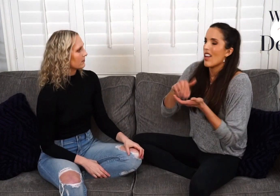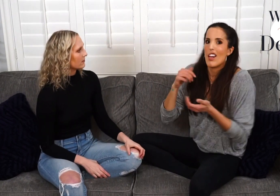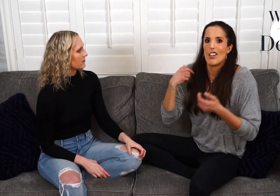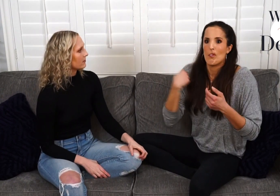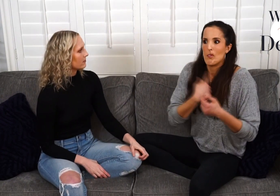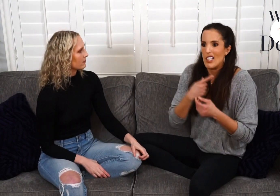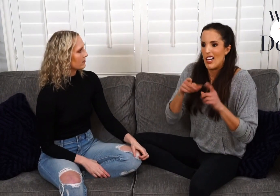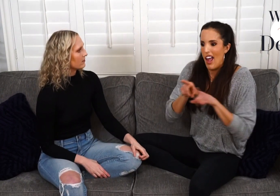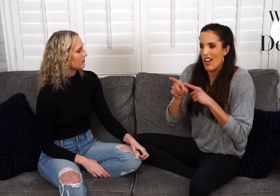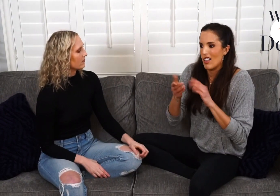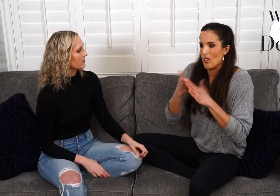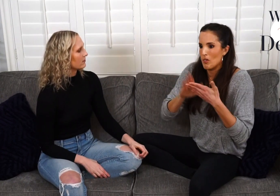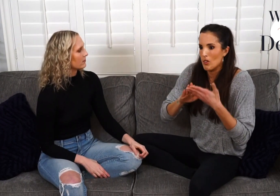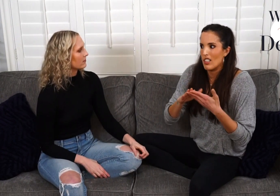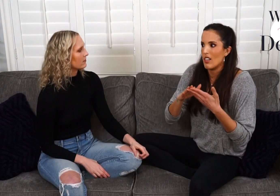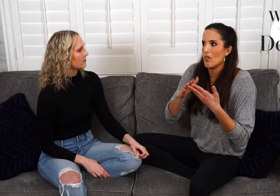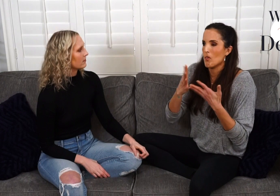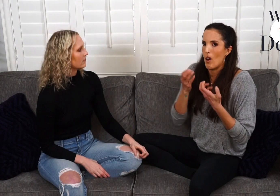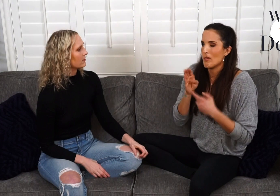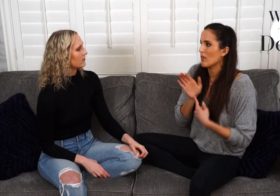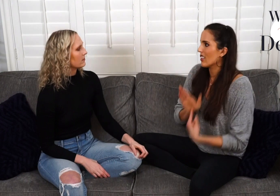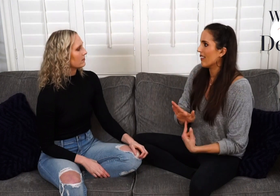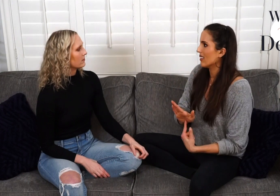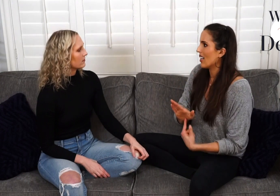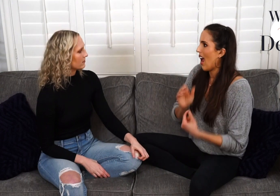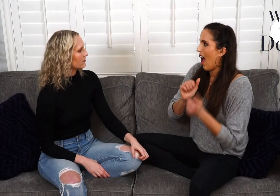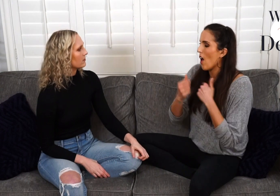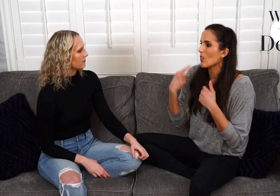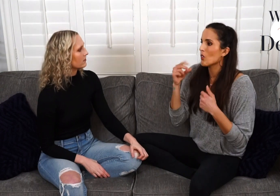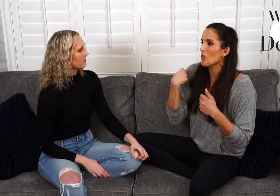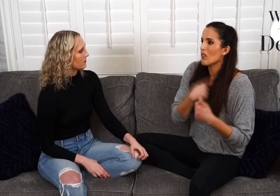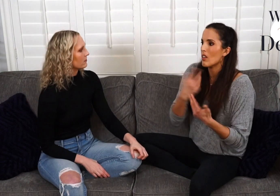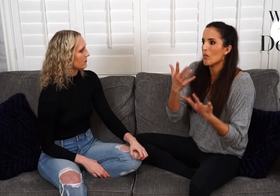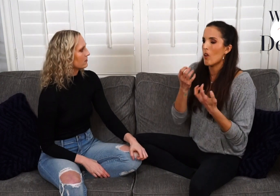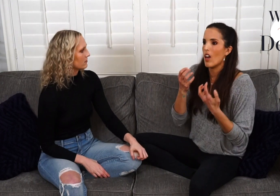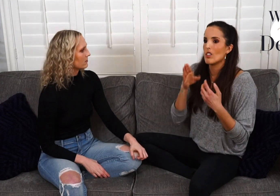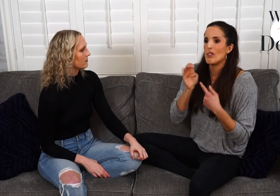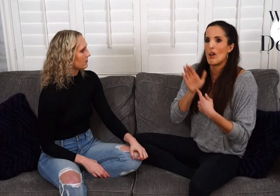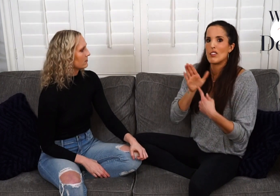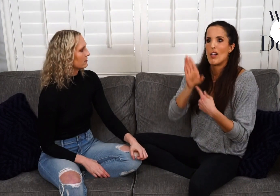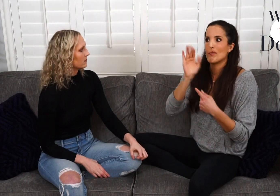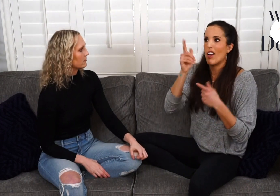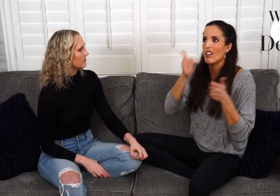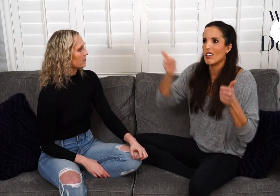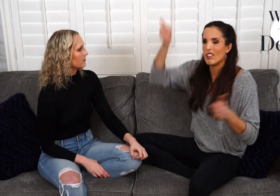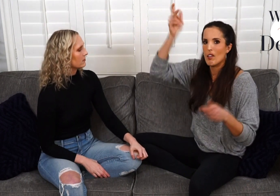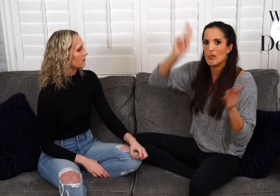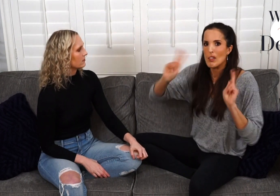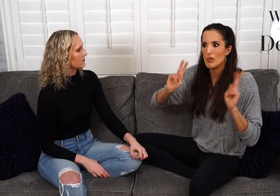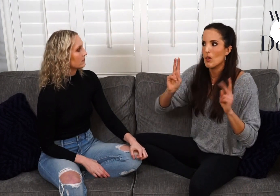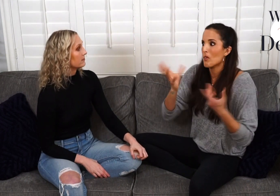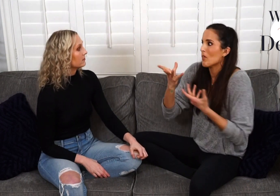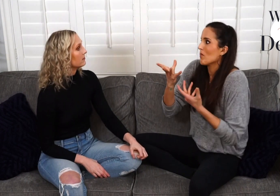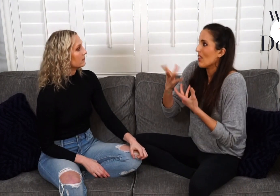and how do we as a community want to be perceived? How do we want to be represented by our leaders